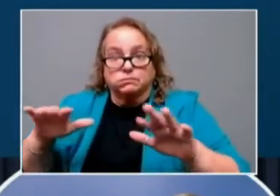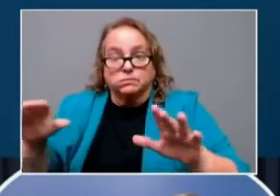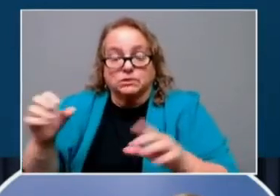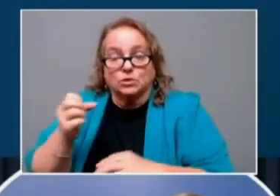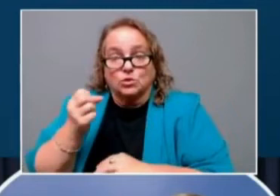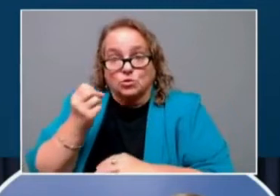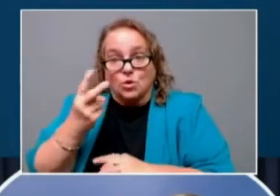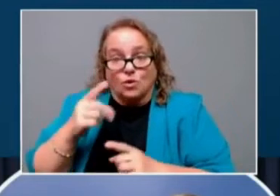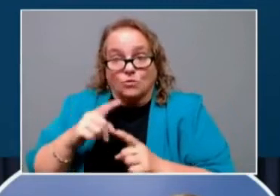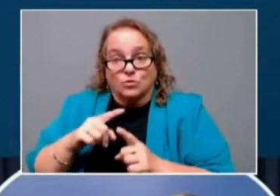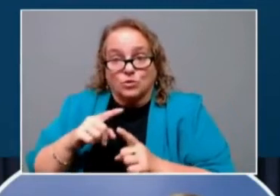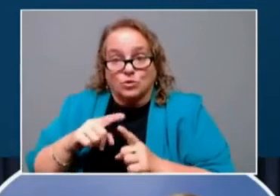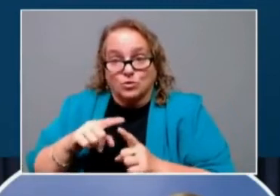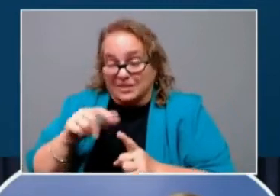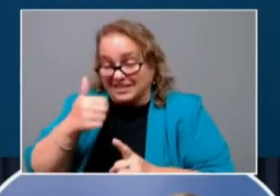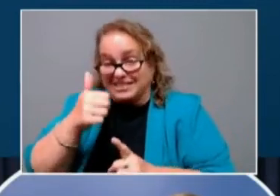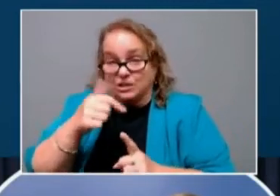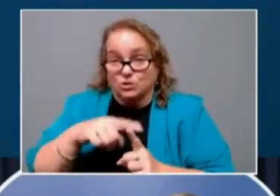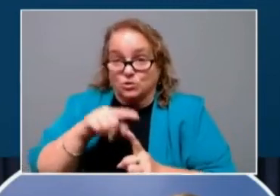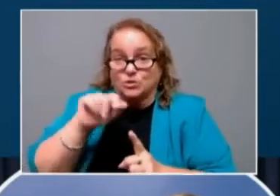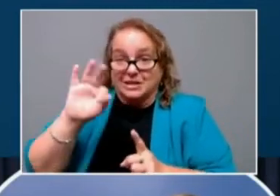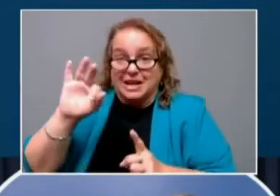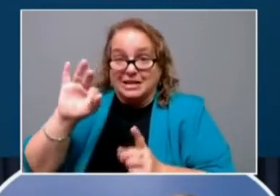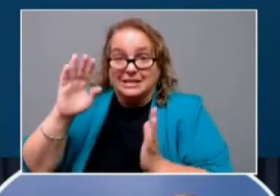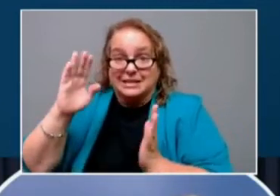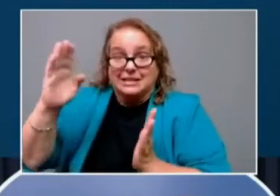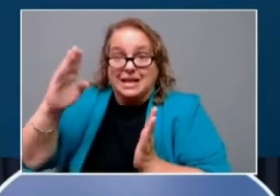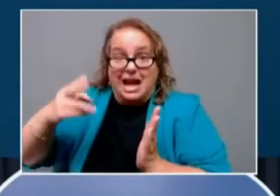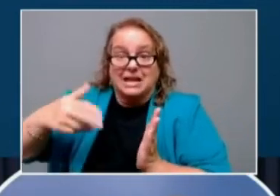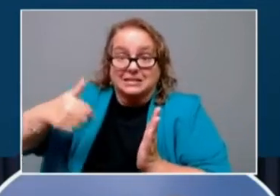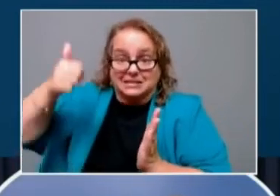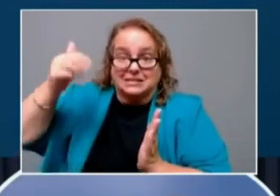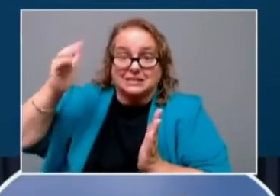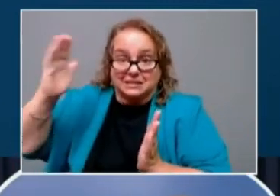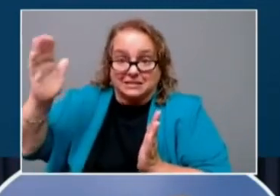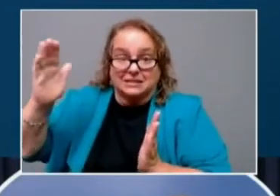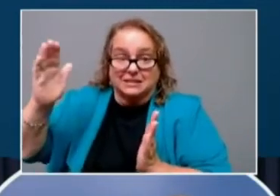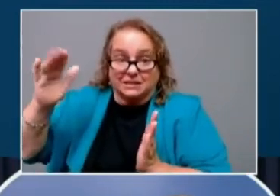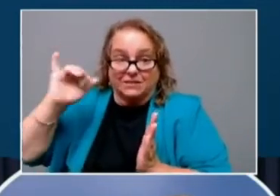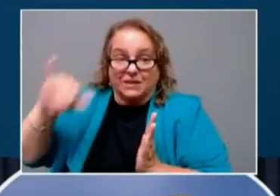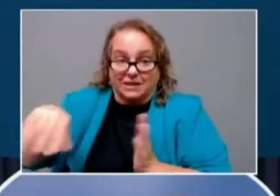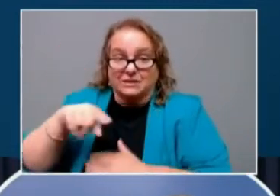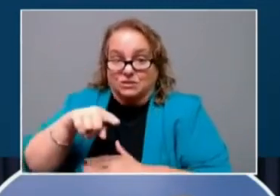10-19 is the highest incident rate. Um, but that shows you it's also the least